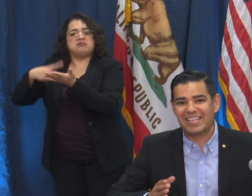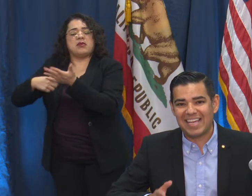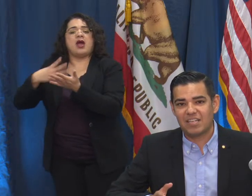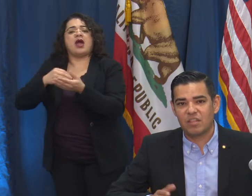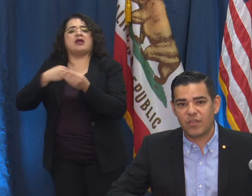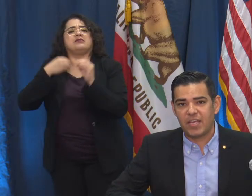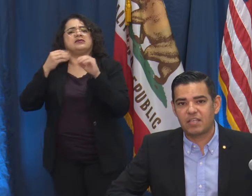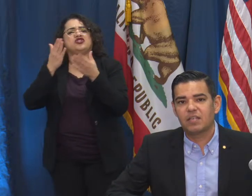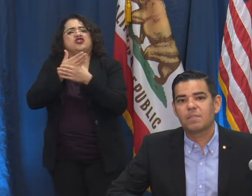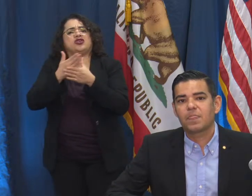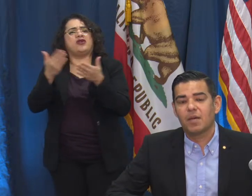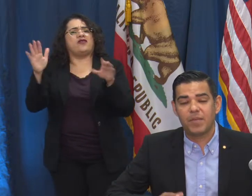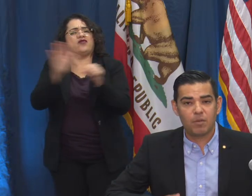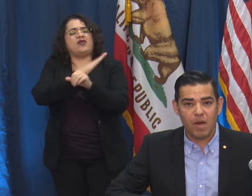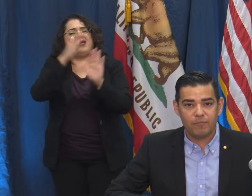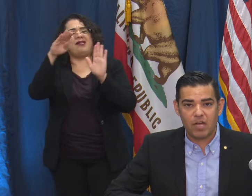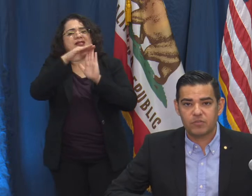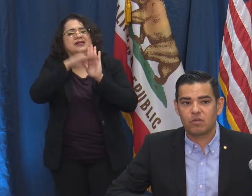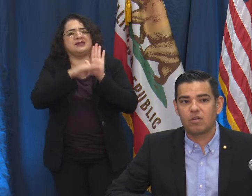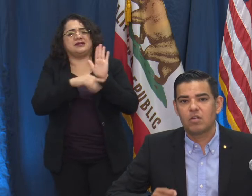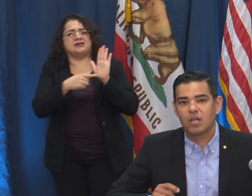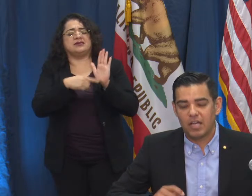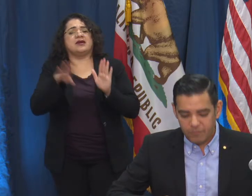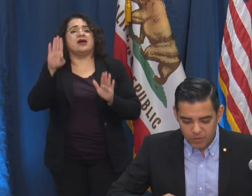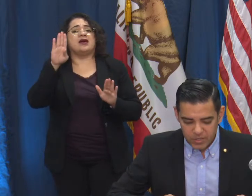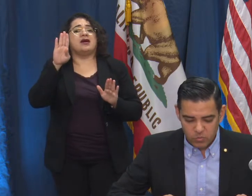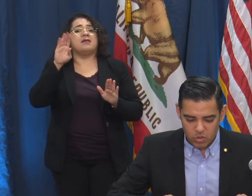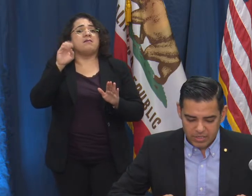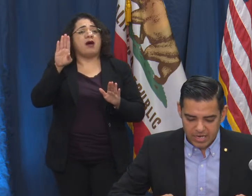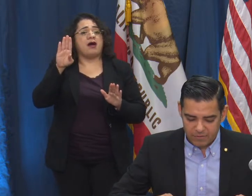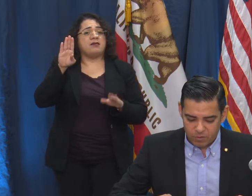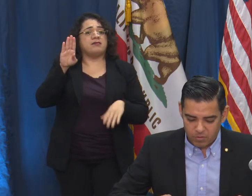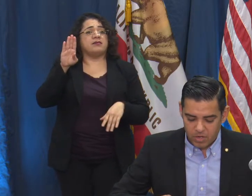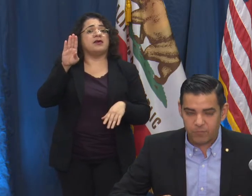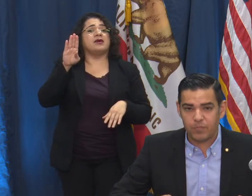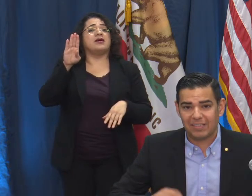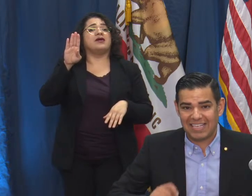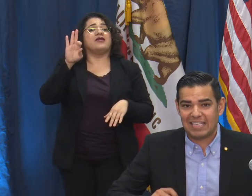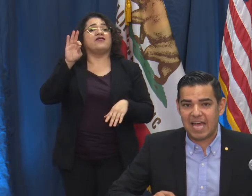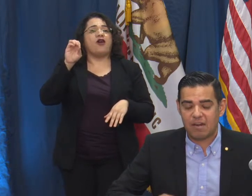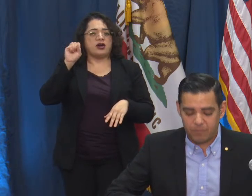again thank Mayor Bob Foster for his work and for leading that effort